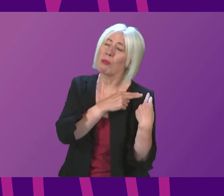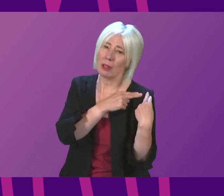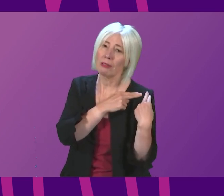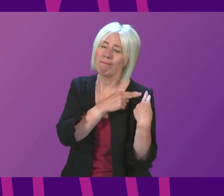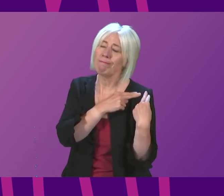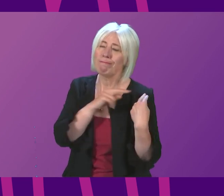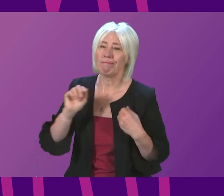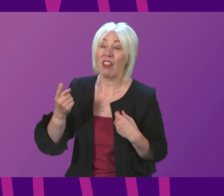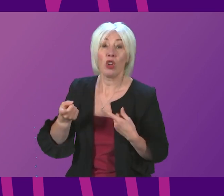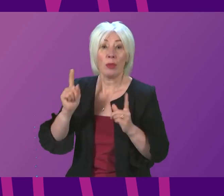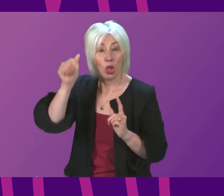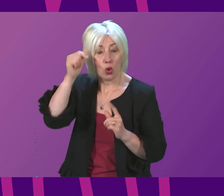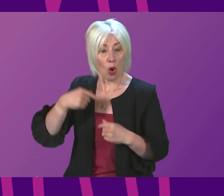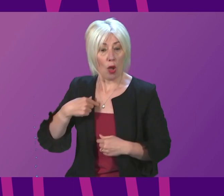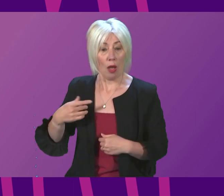As the First Minister will know, the Dogs Act 2021, which is based on my member’s